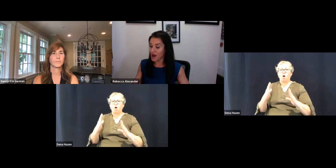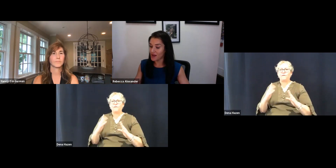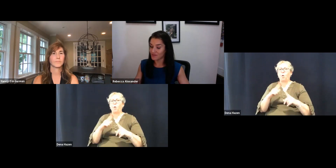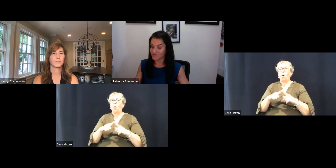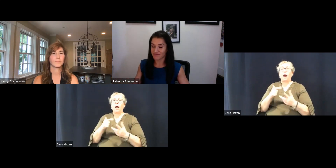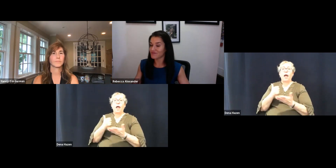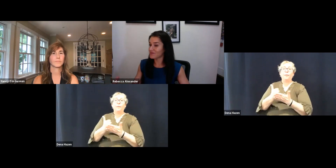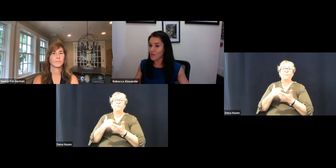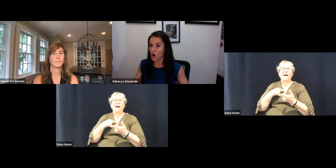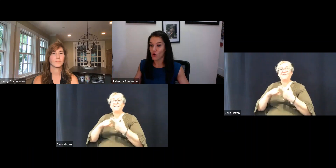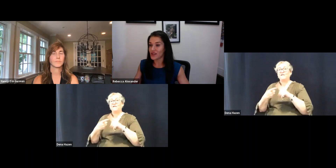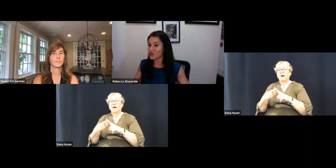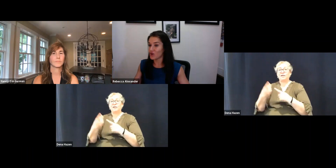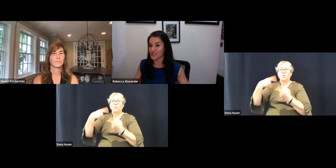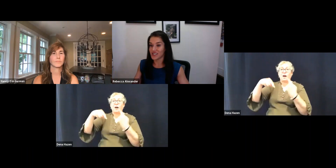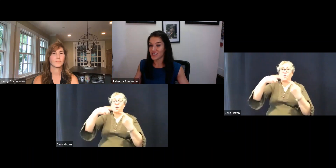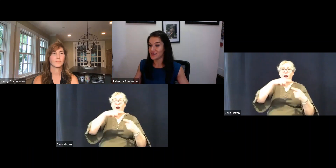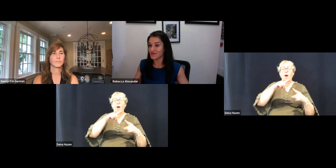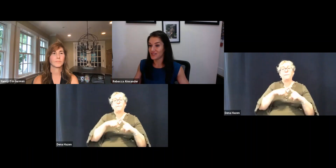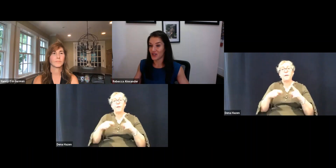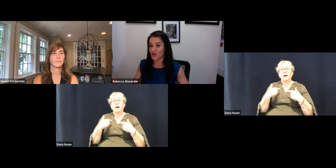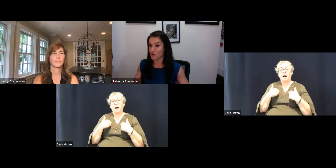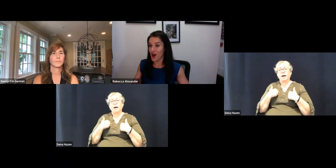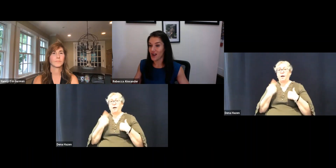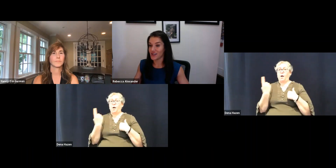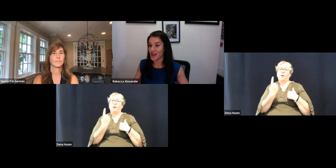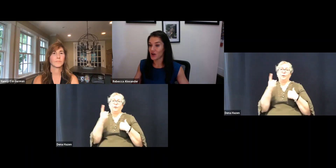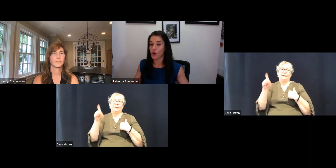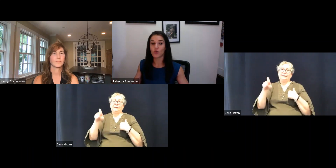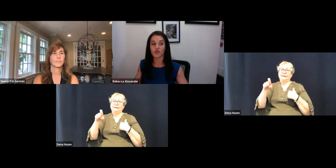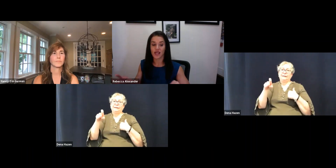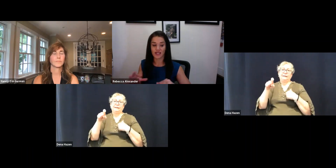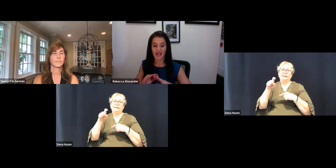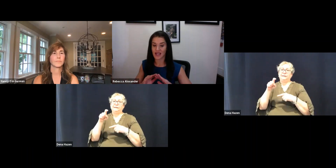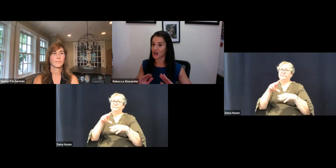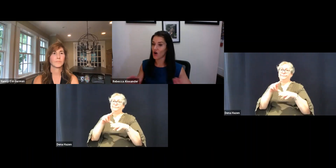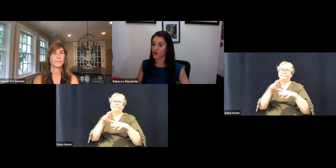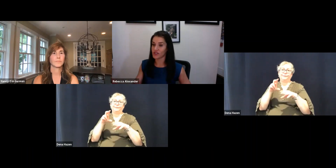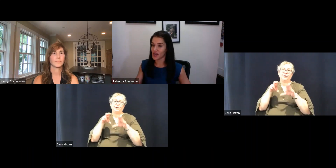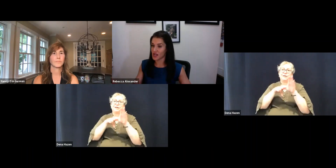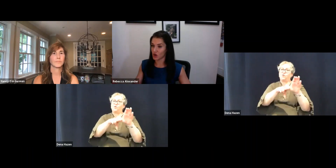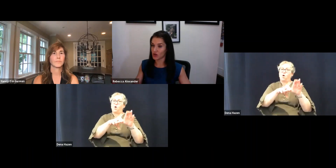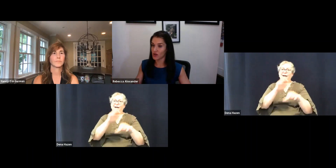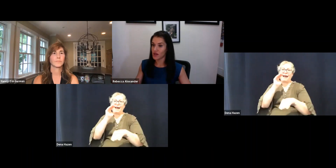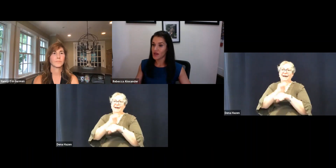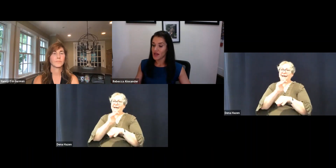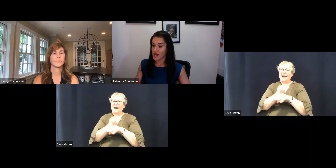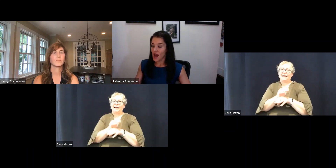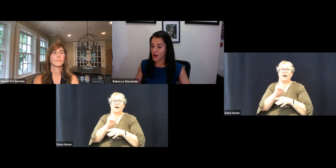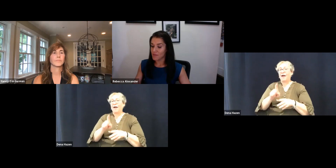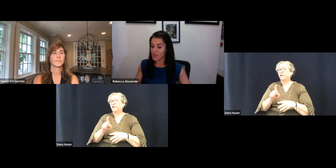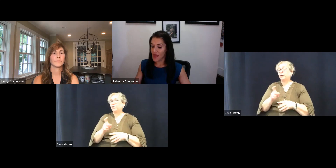but I'm always going to need a ride at night. Almost like taking it off the table.